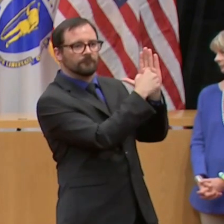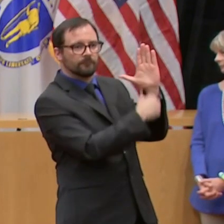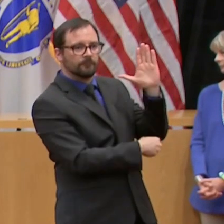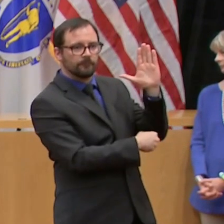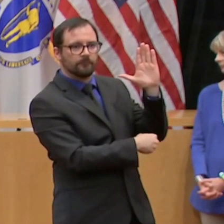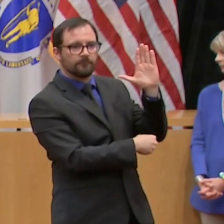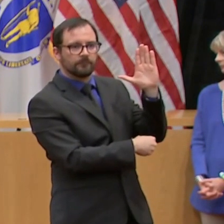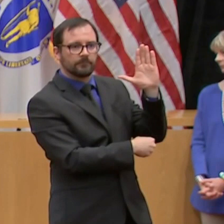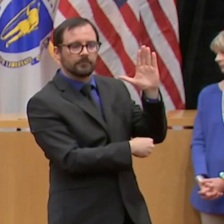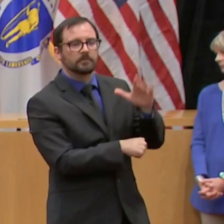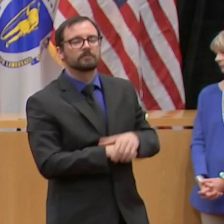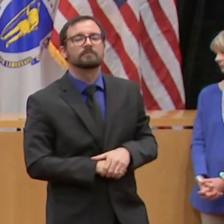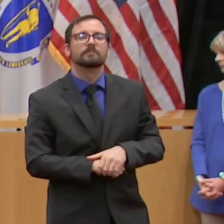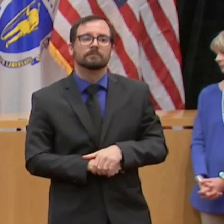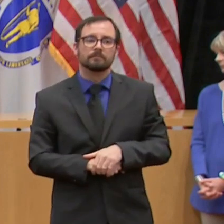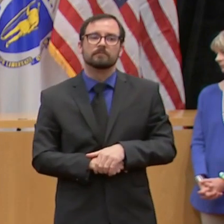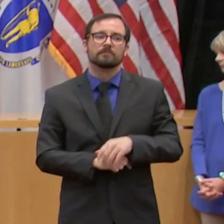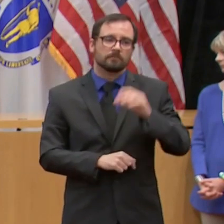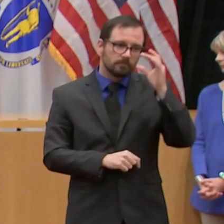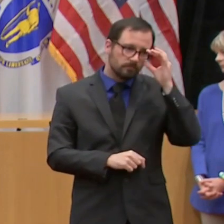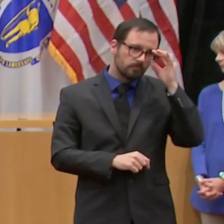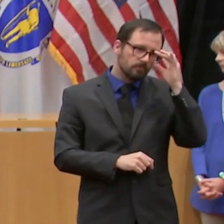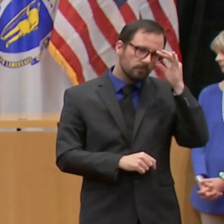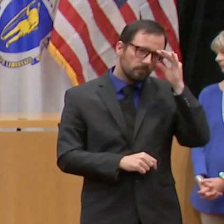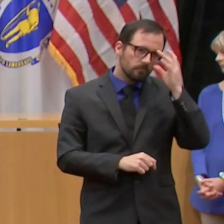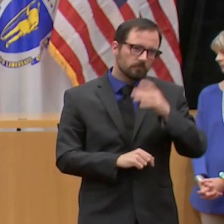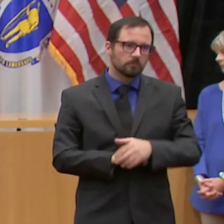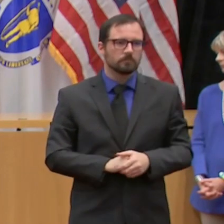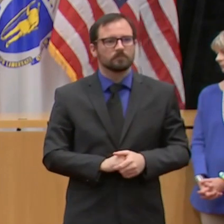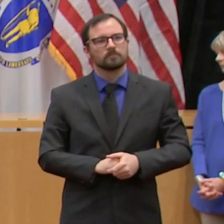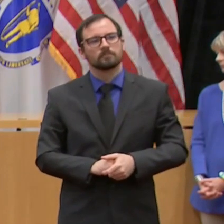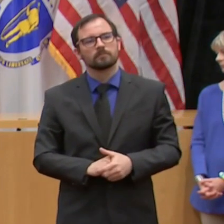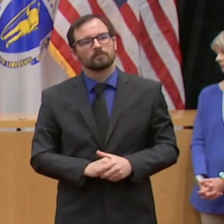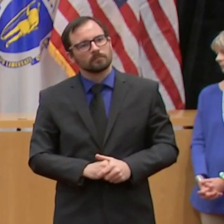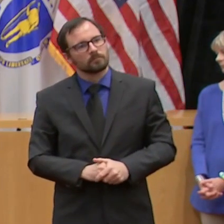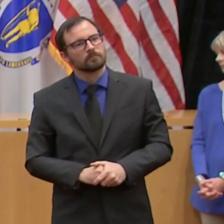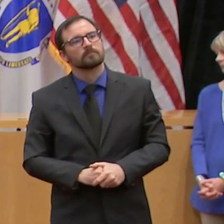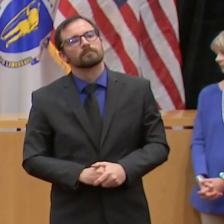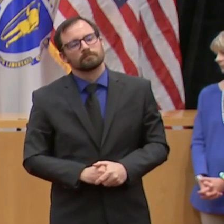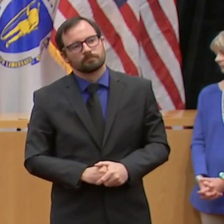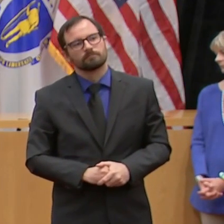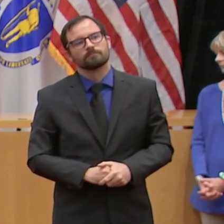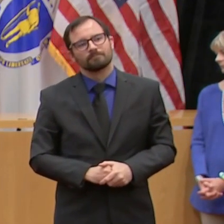WE KNOW DURING THIS TIME INDIVIDUALS ARE STILL EXPERIENCING SEXUAL VIOLENCE. AND IT MAY BE NECESSARY TO